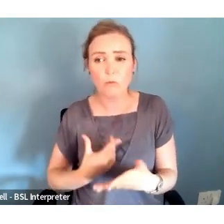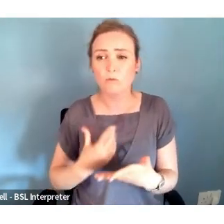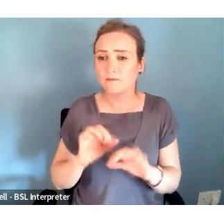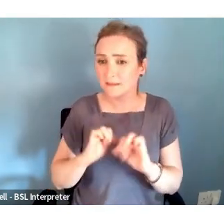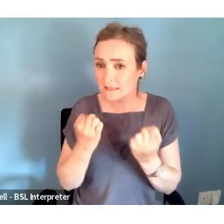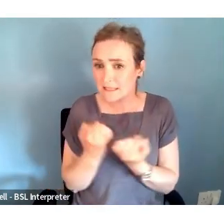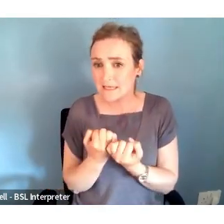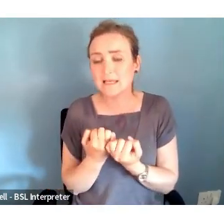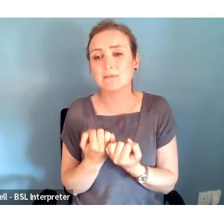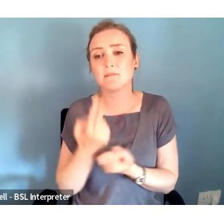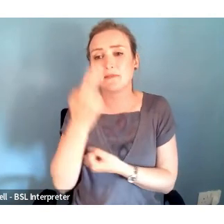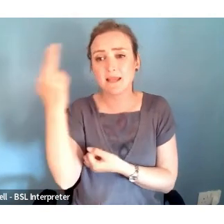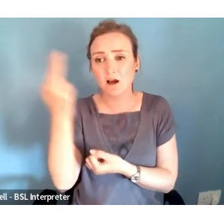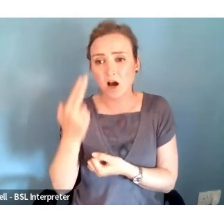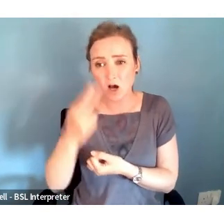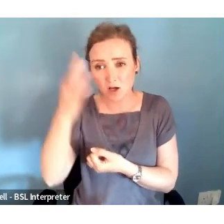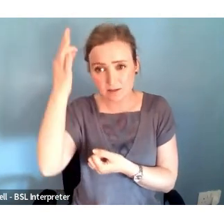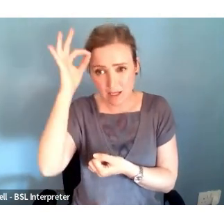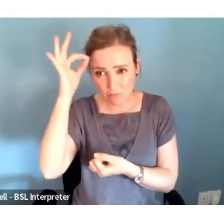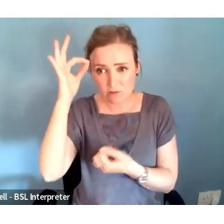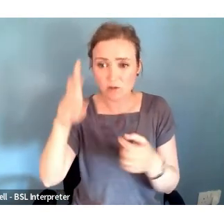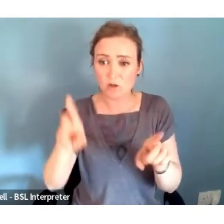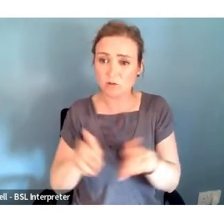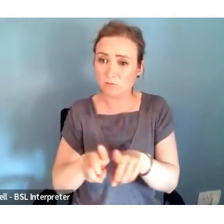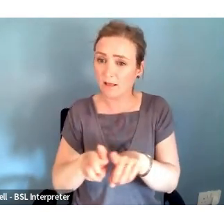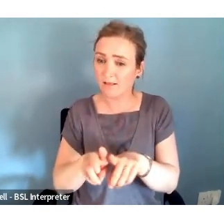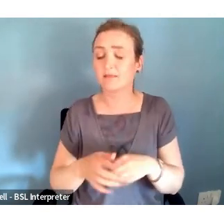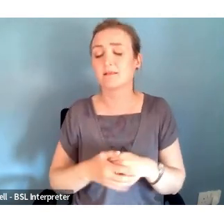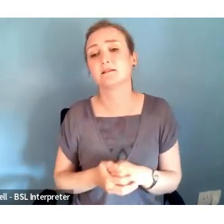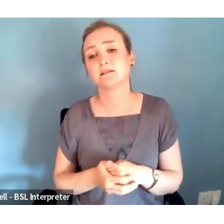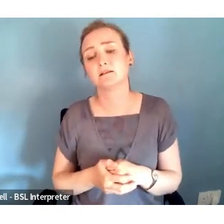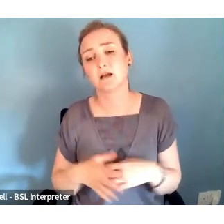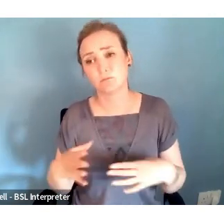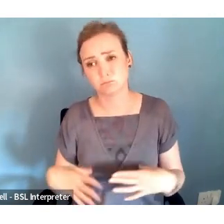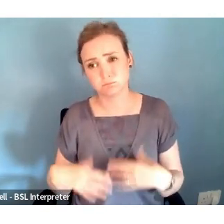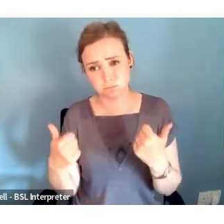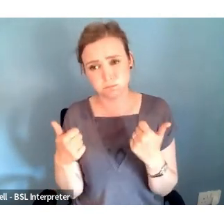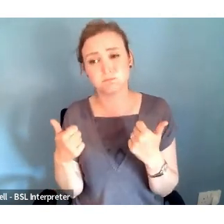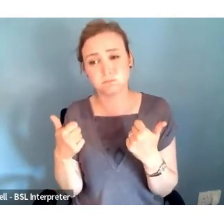. That has been really successful. And yeah